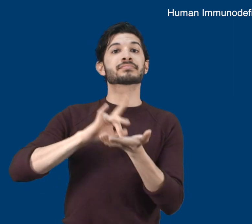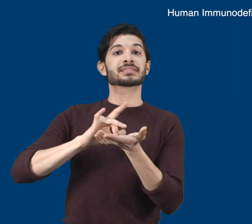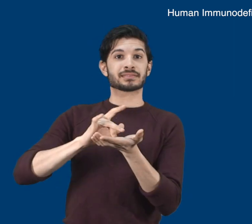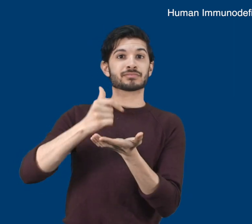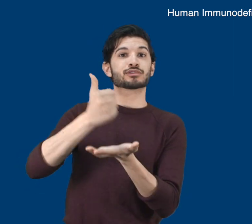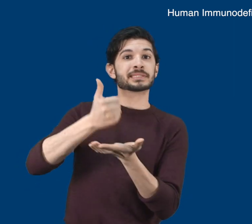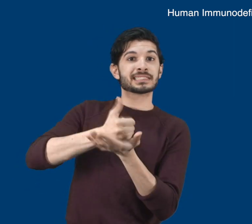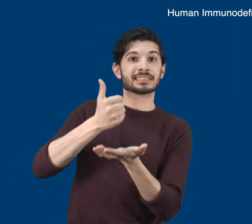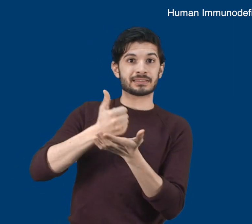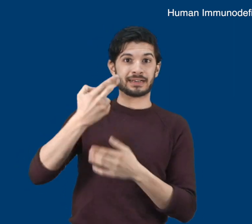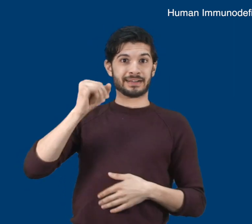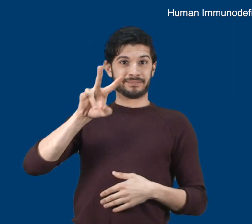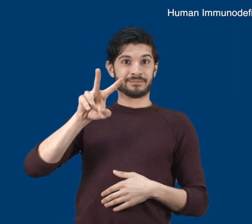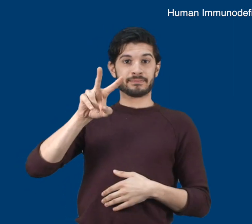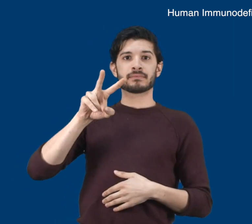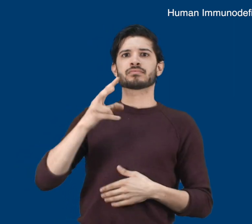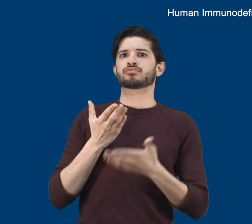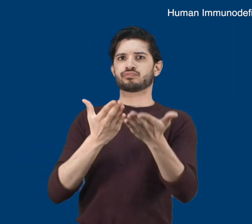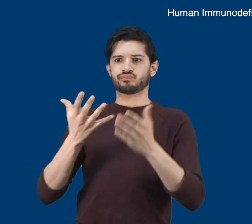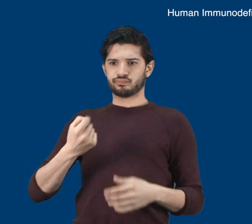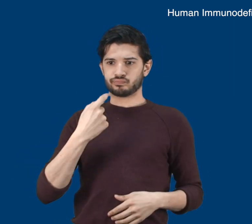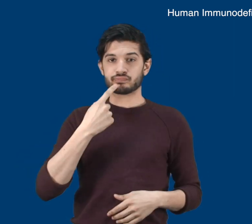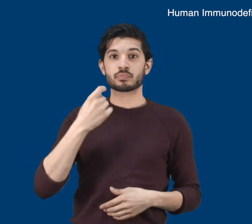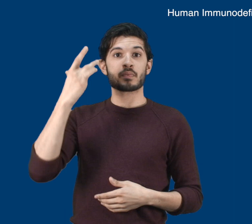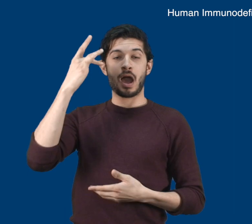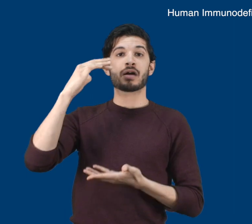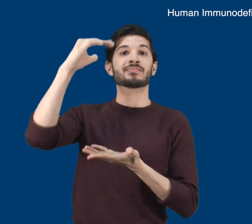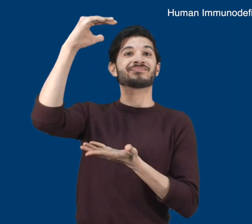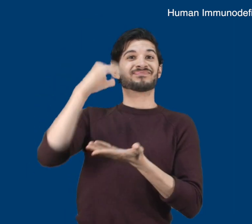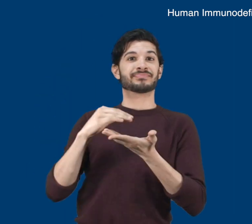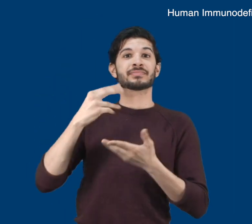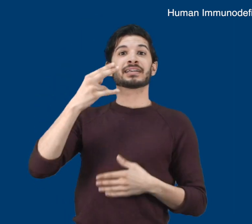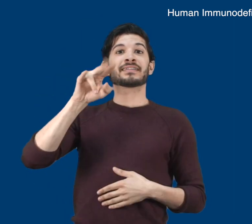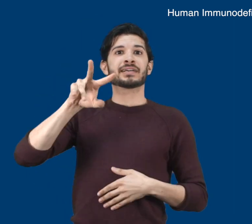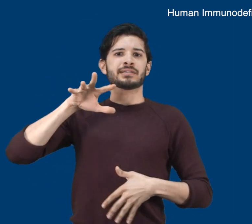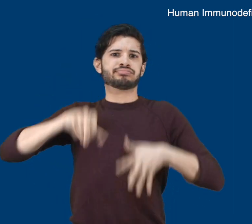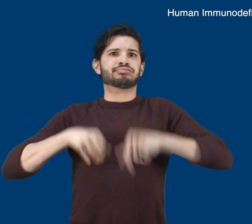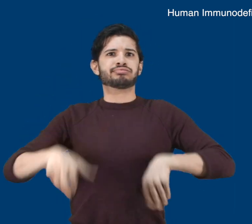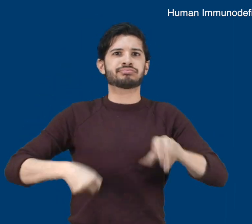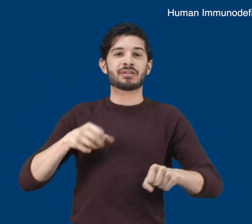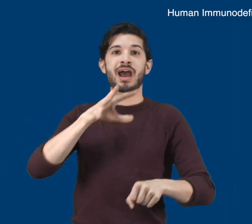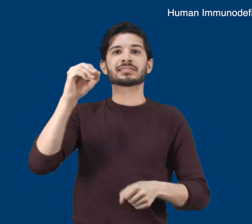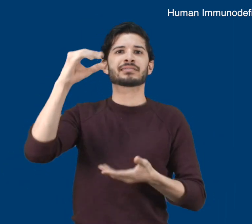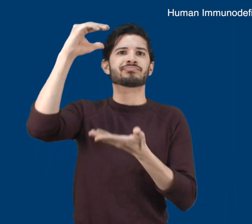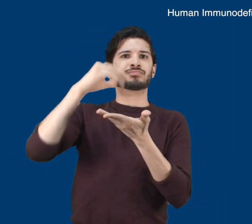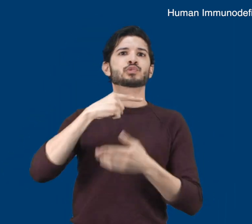5) Take your HIV medications daily as instructed by your doctor, because the medication will help stop the virus from attacking your immune system